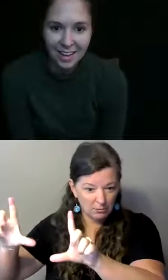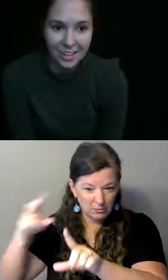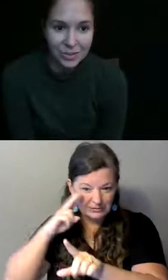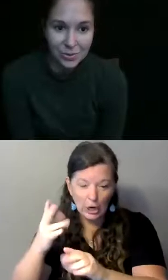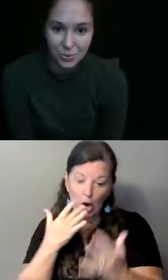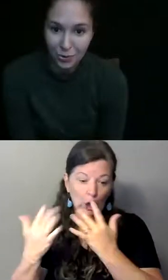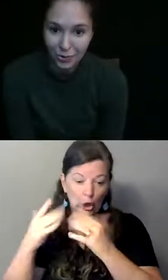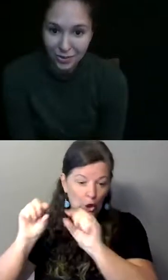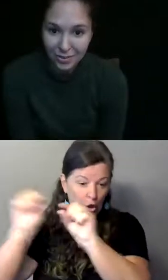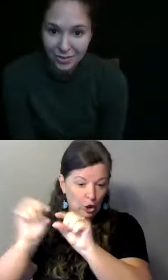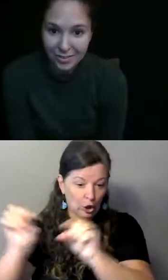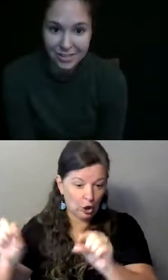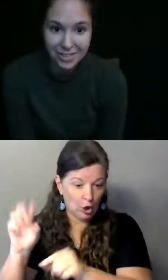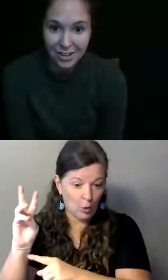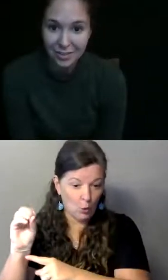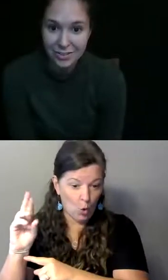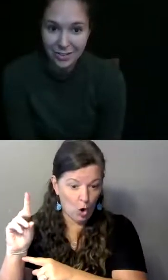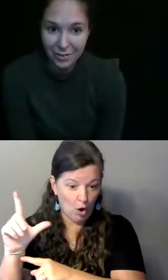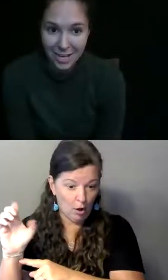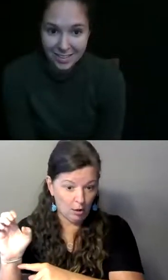I could use Wordle. You see the colors on the right?